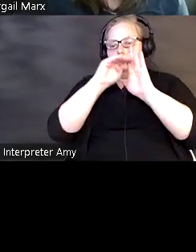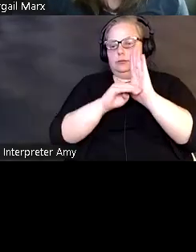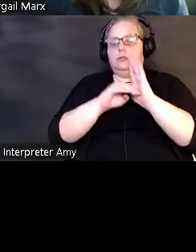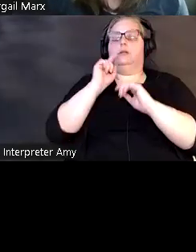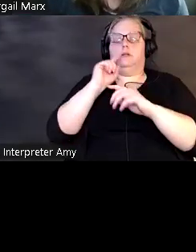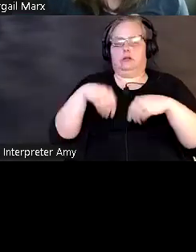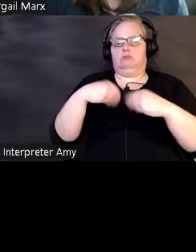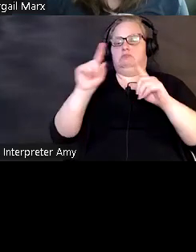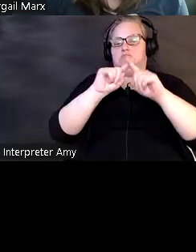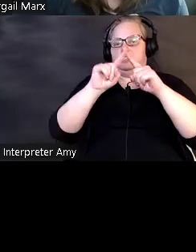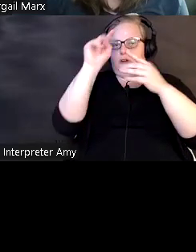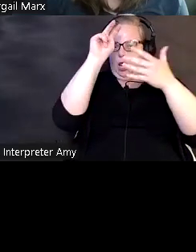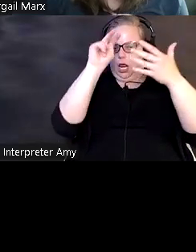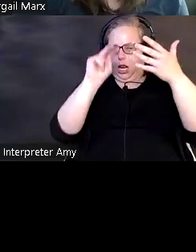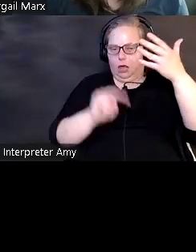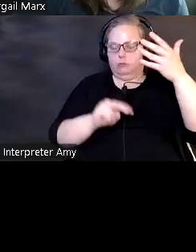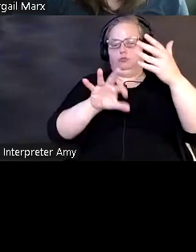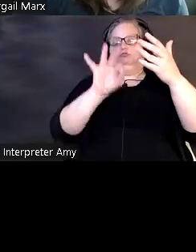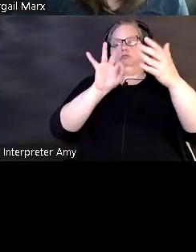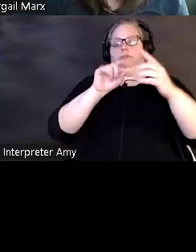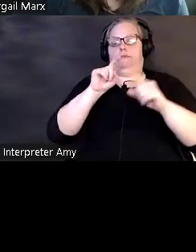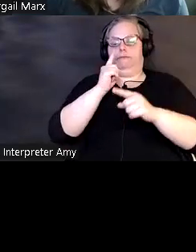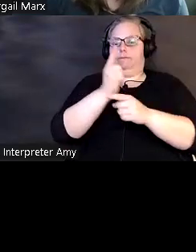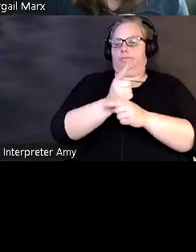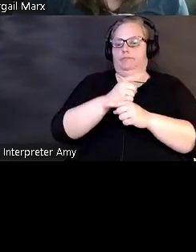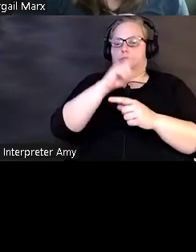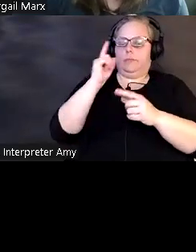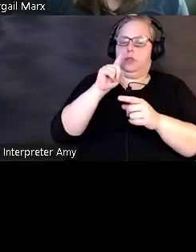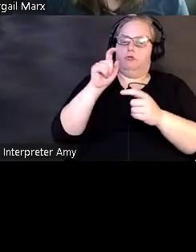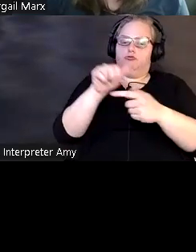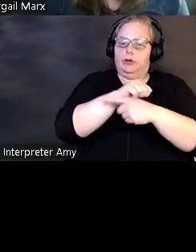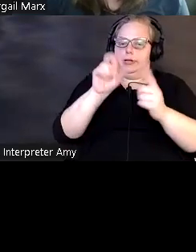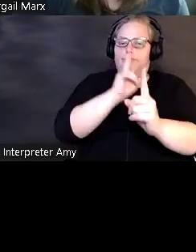go directly to the recording of a training that's about a topic that's relevant to that person.